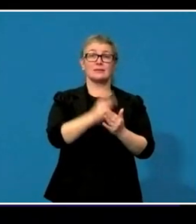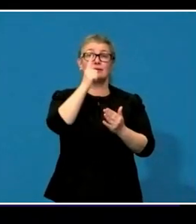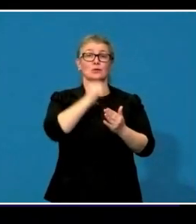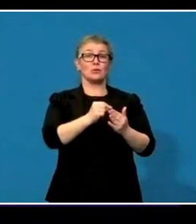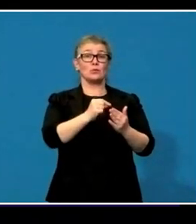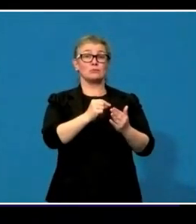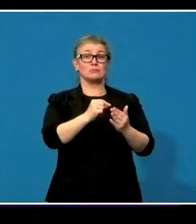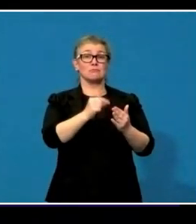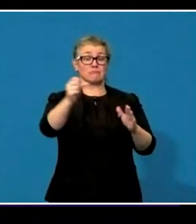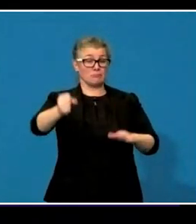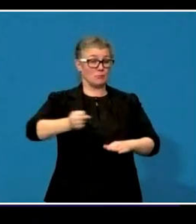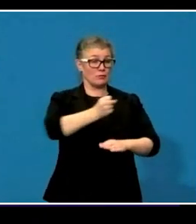What happened then?